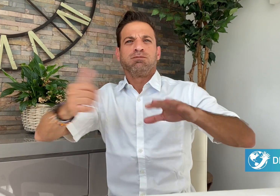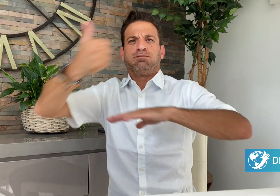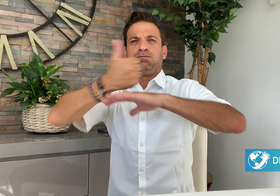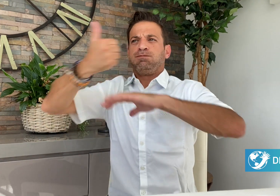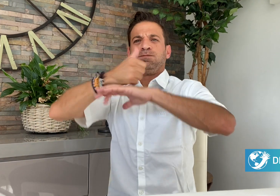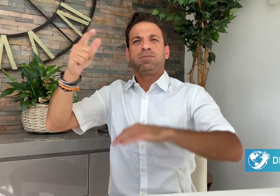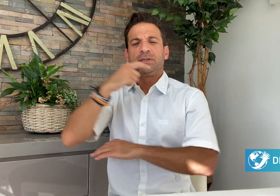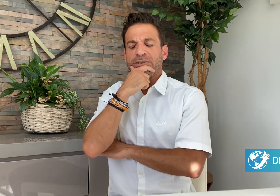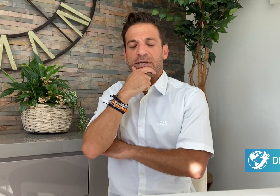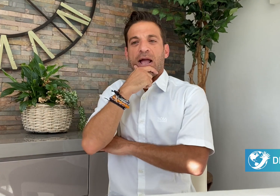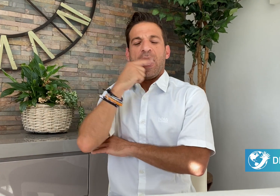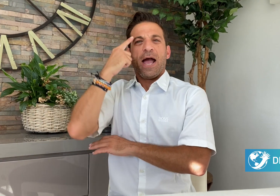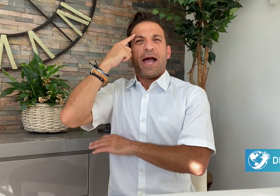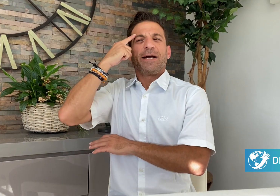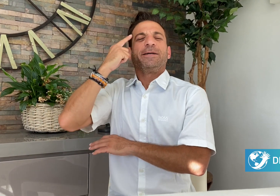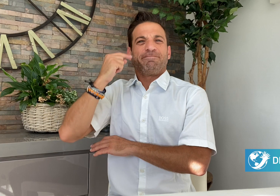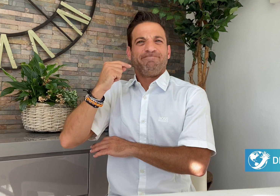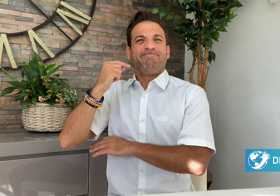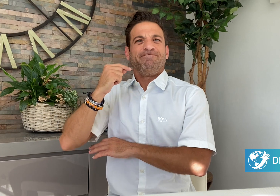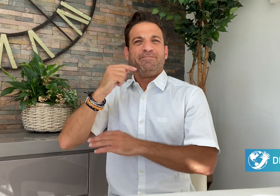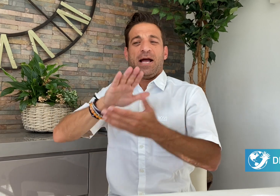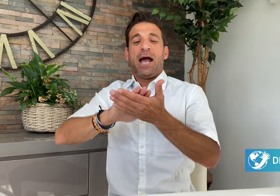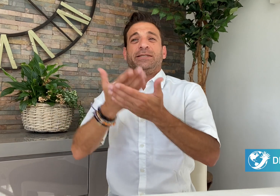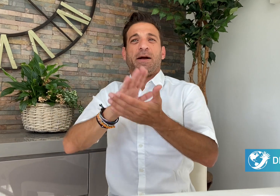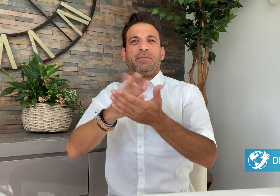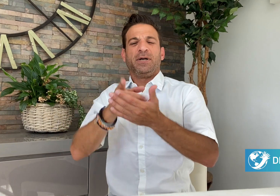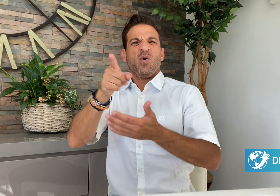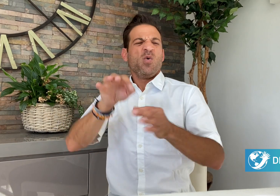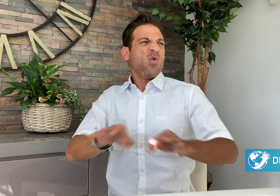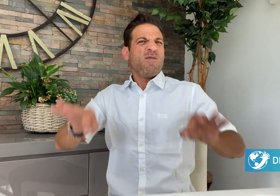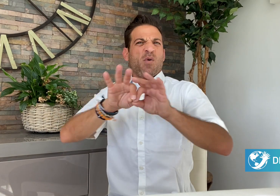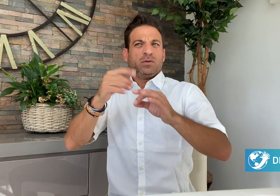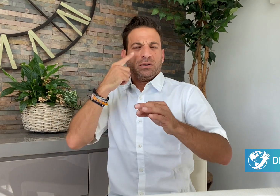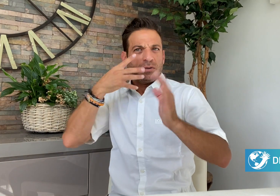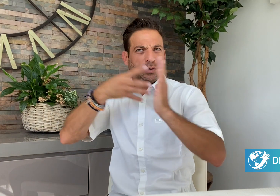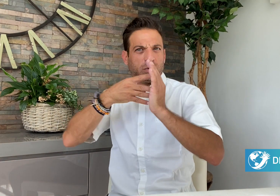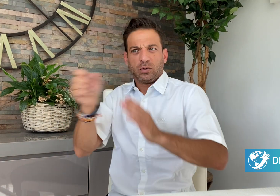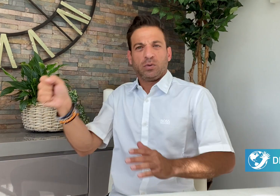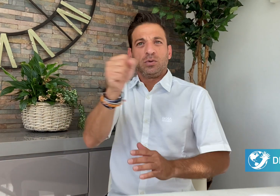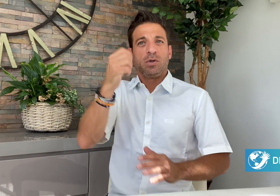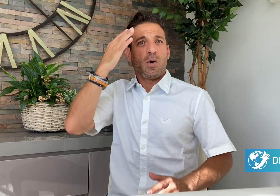TV broadcasters have realized the importance of vetting